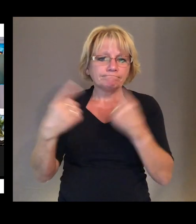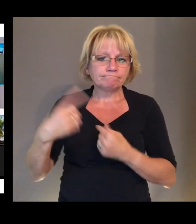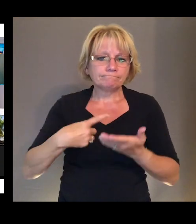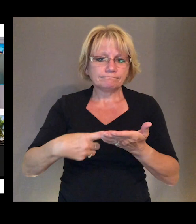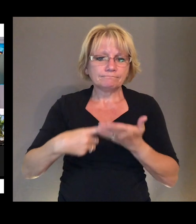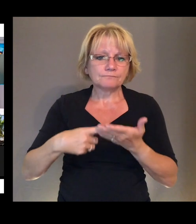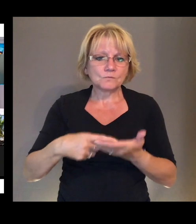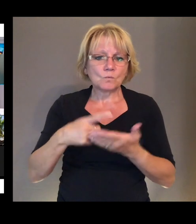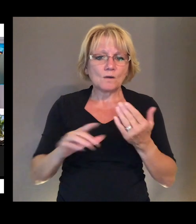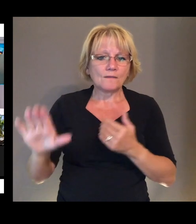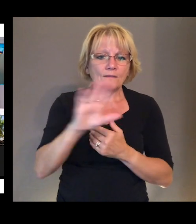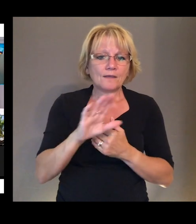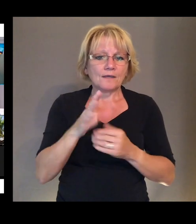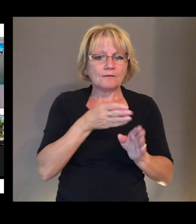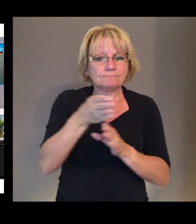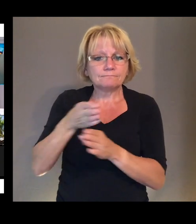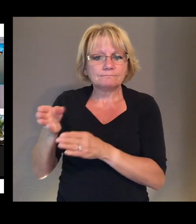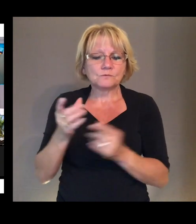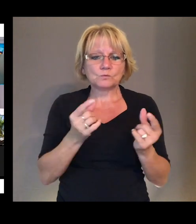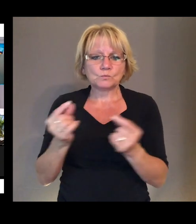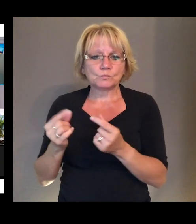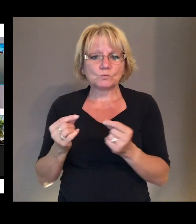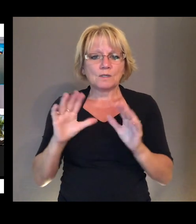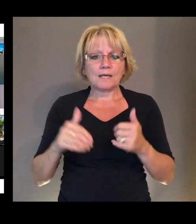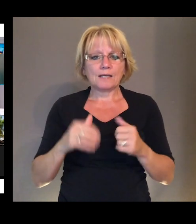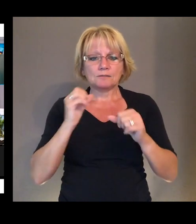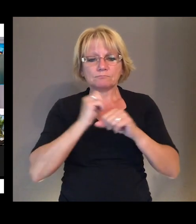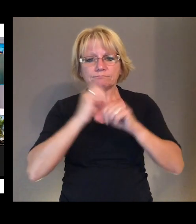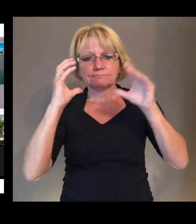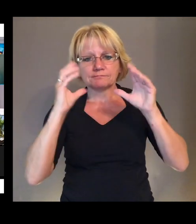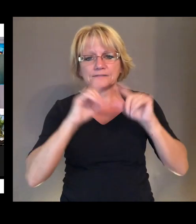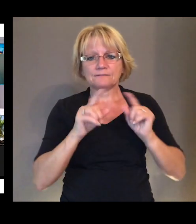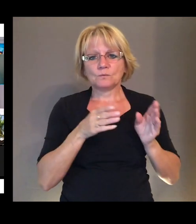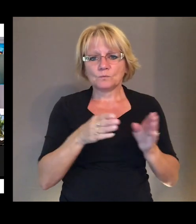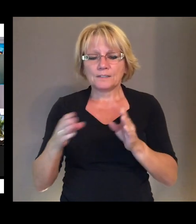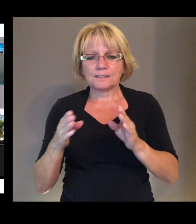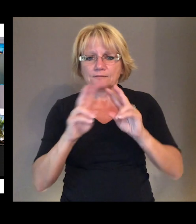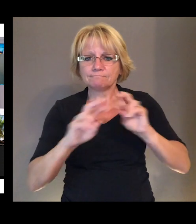in their particular areas. And how are they looking to kind of be a little bit more transparent